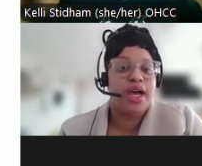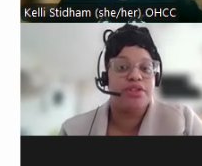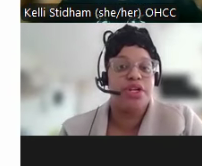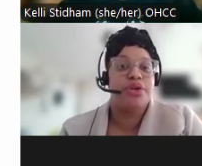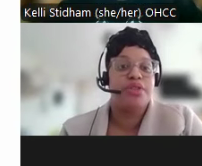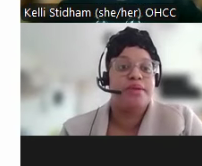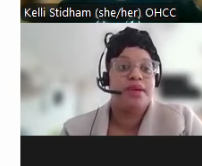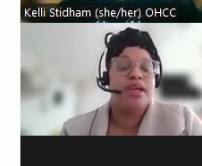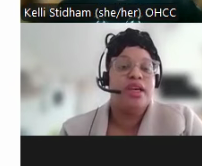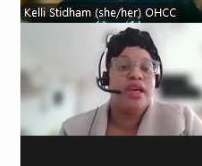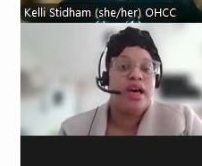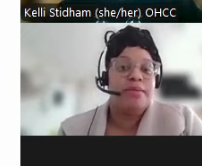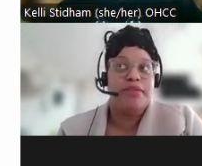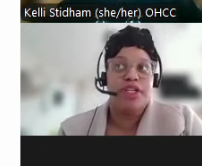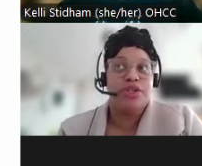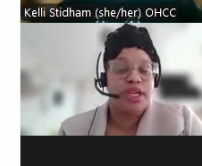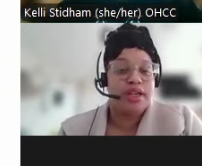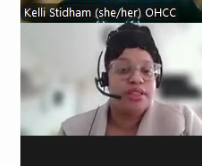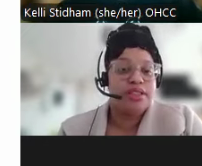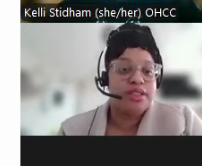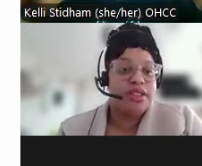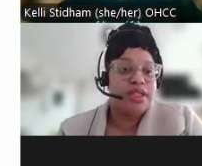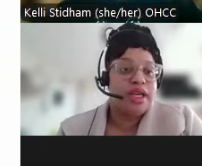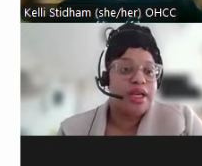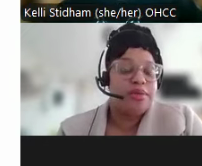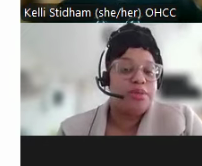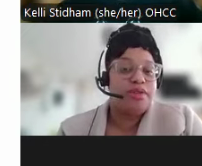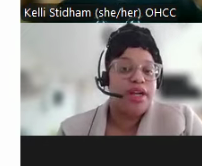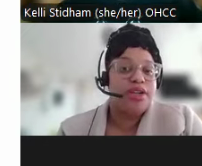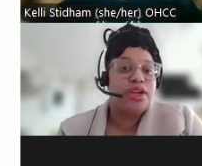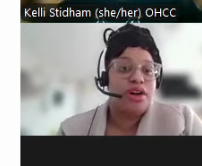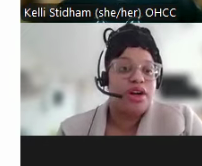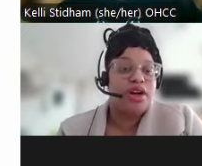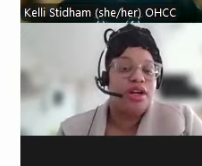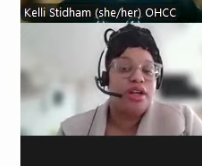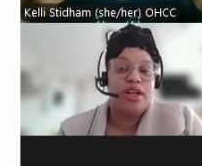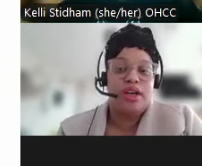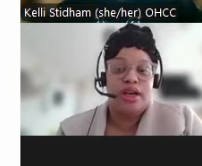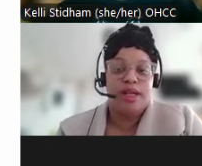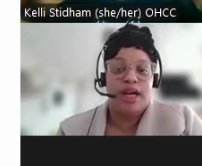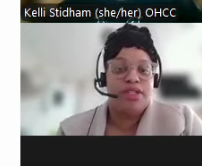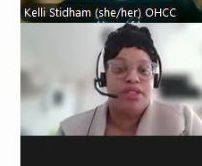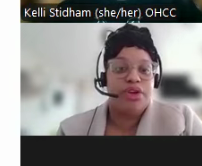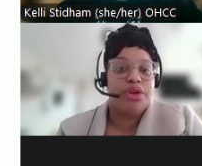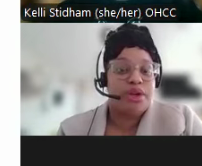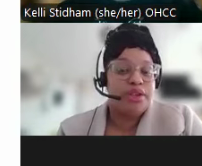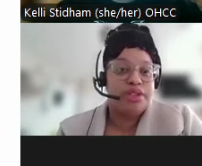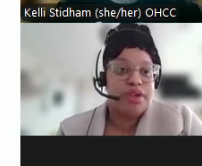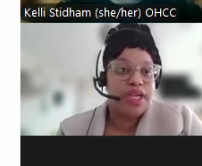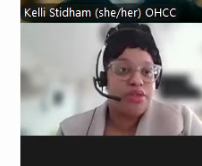have to renew them um every two years. Um so providers are um allowed to start